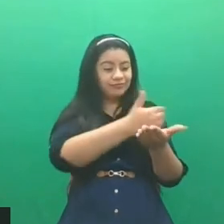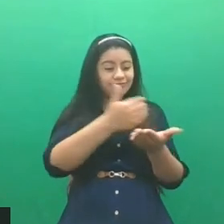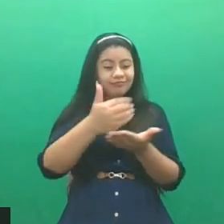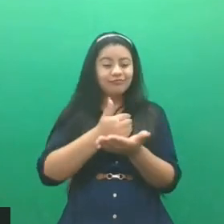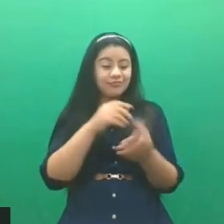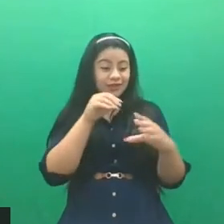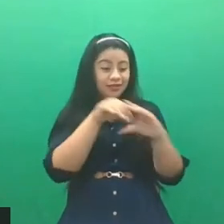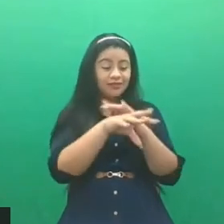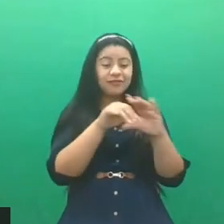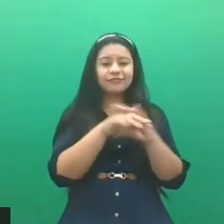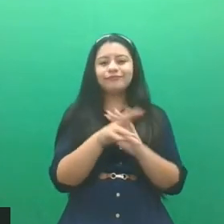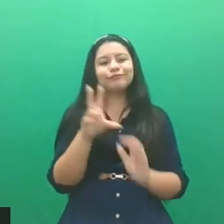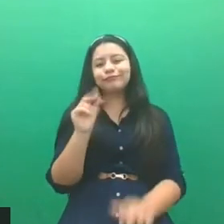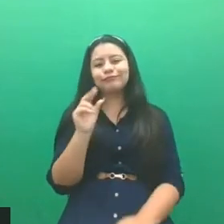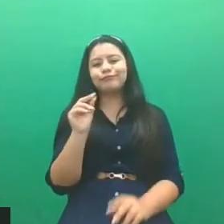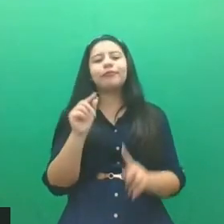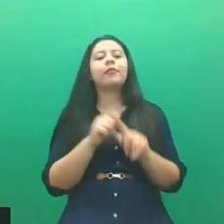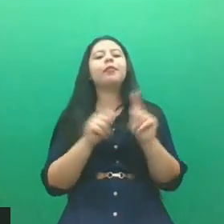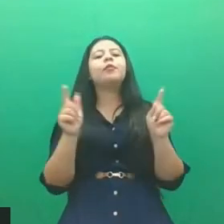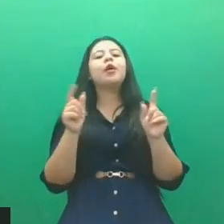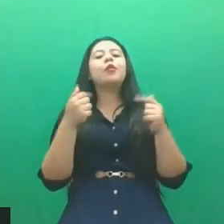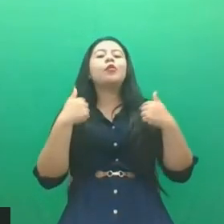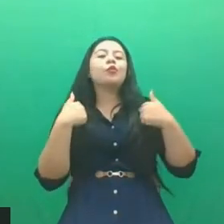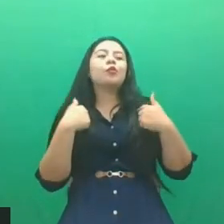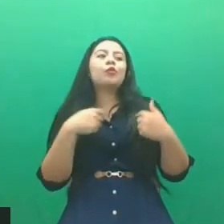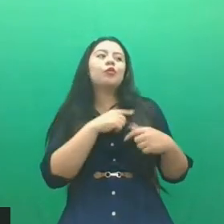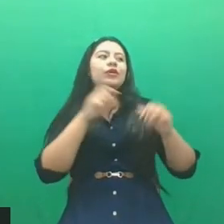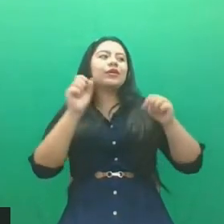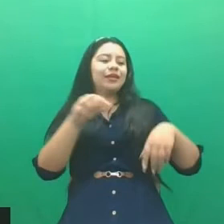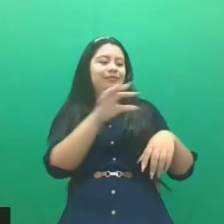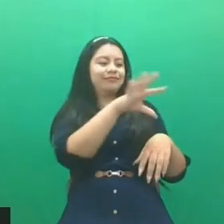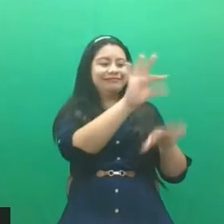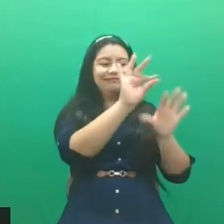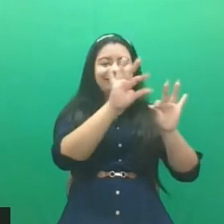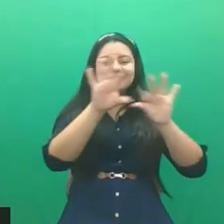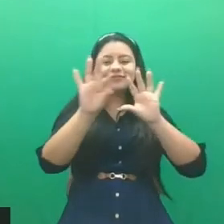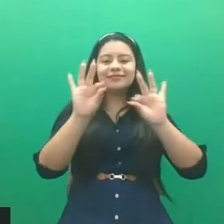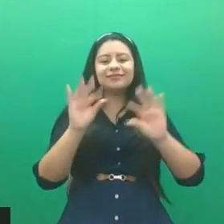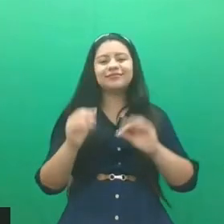it's it's kind of like we can cherry pick little pieces like that which in most cases leads us to